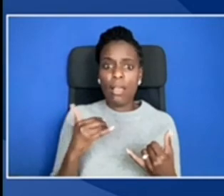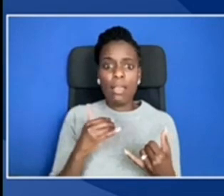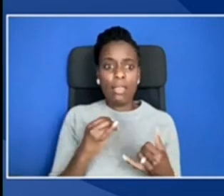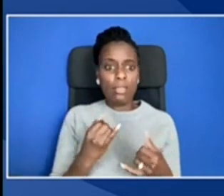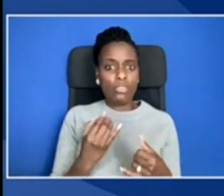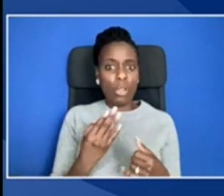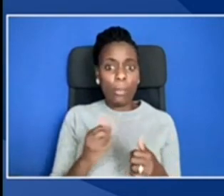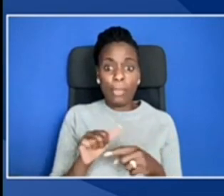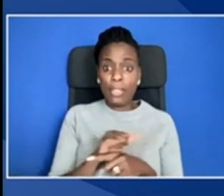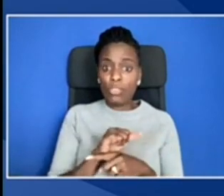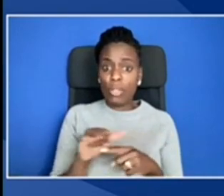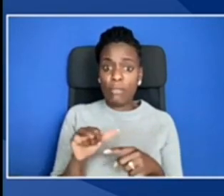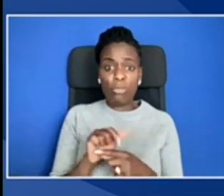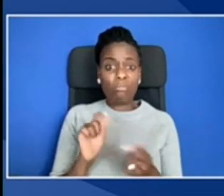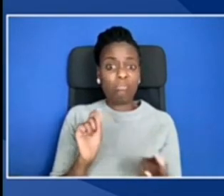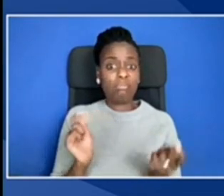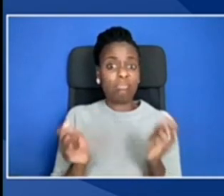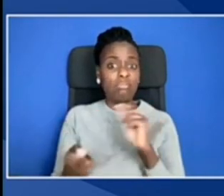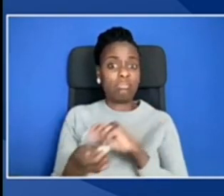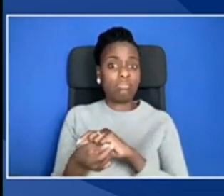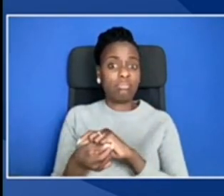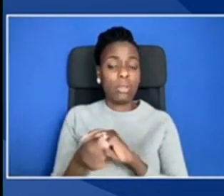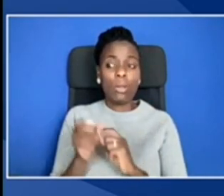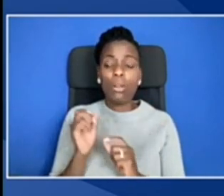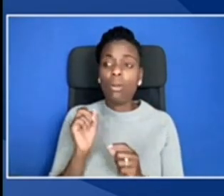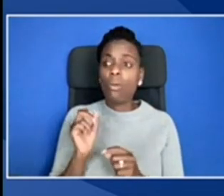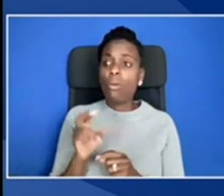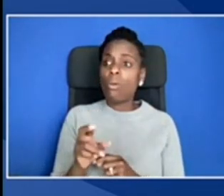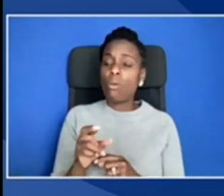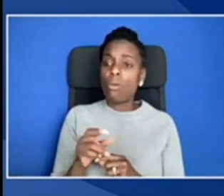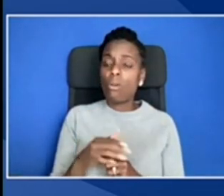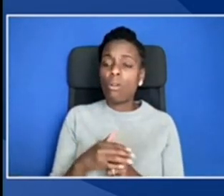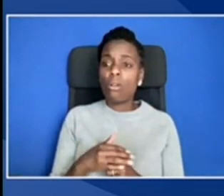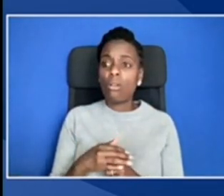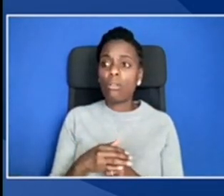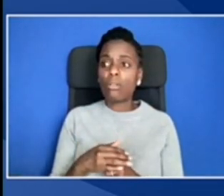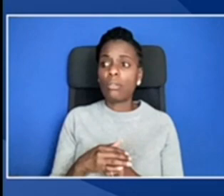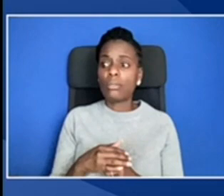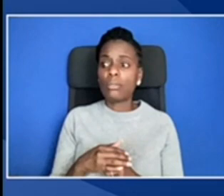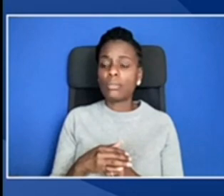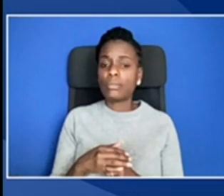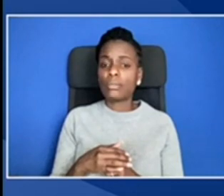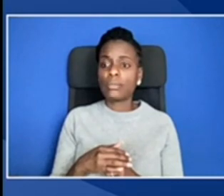for has changed or that the institution or